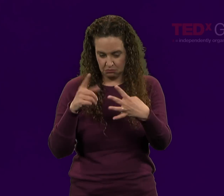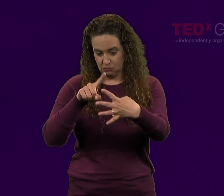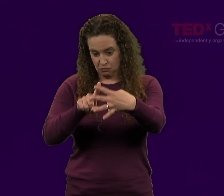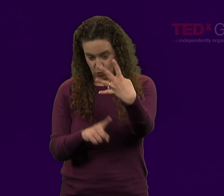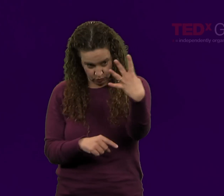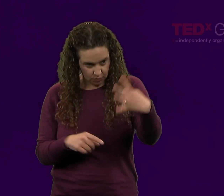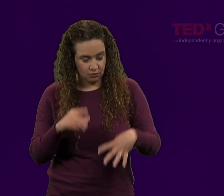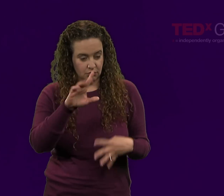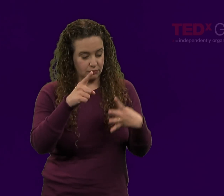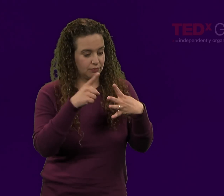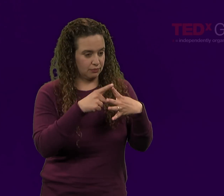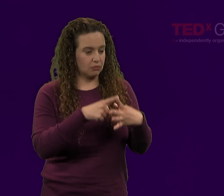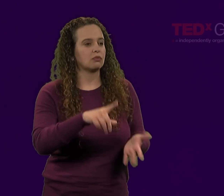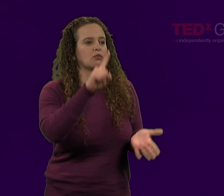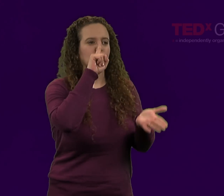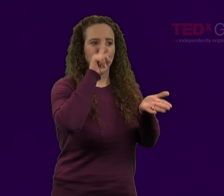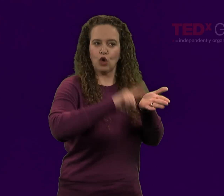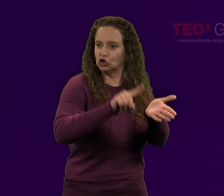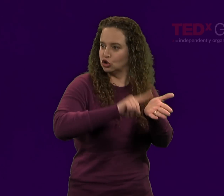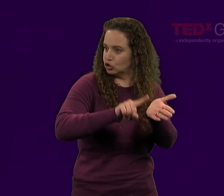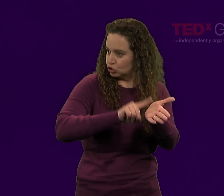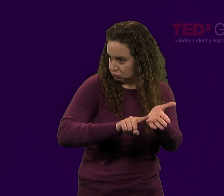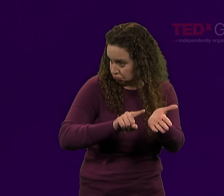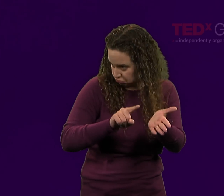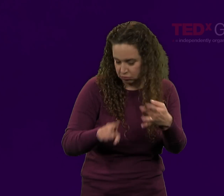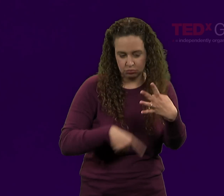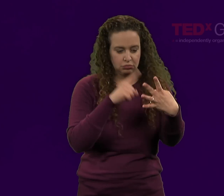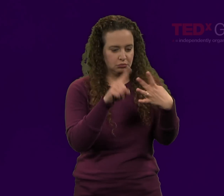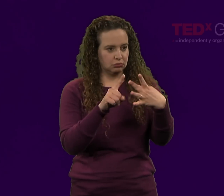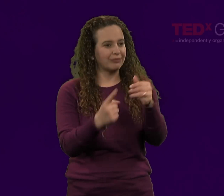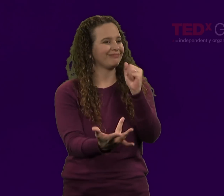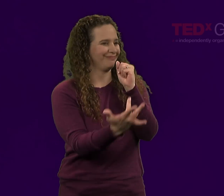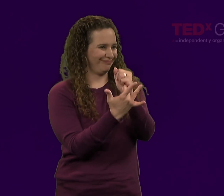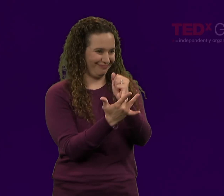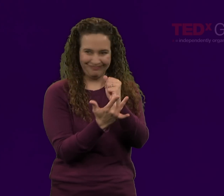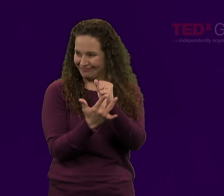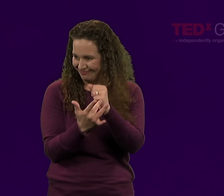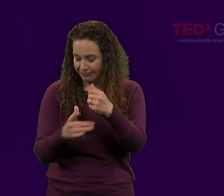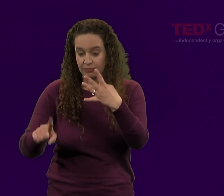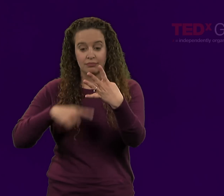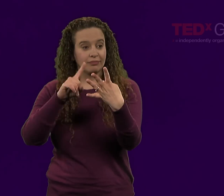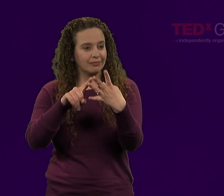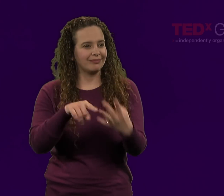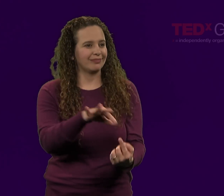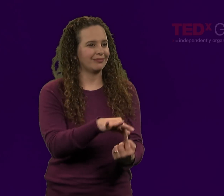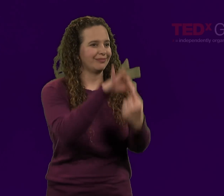The first is that of the area of research, second is technology, and third, special education.